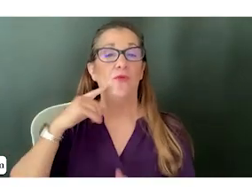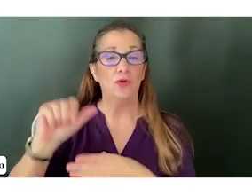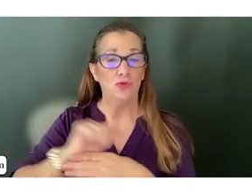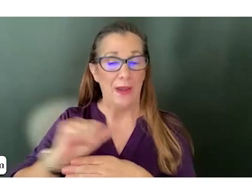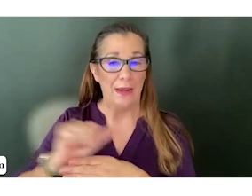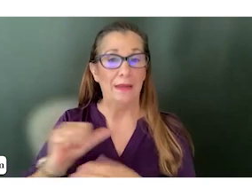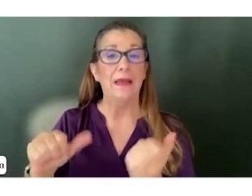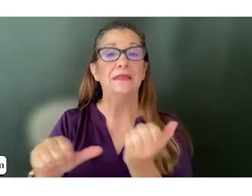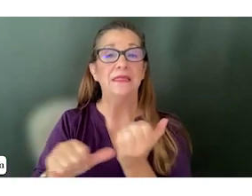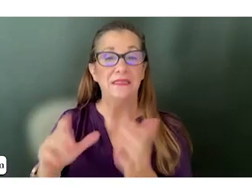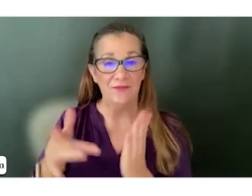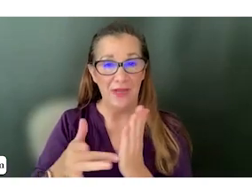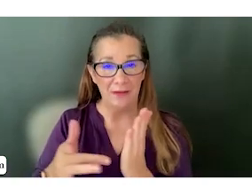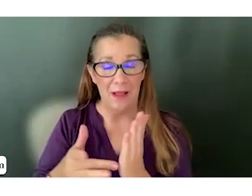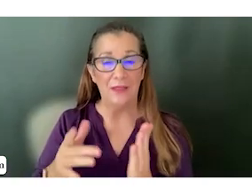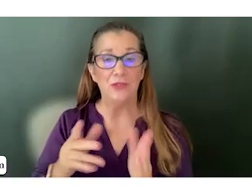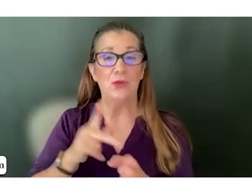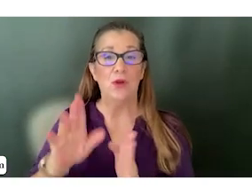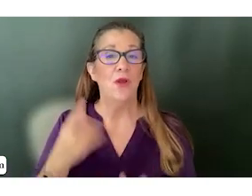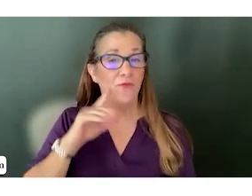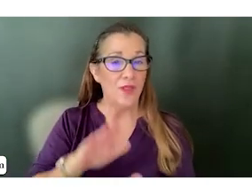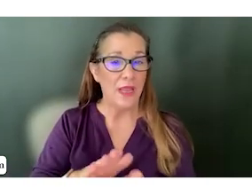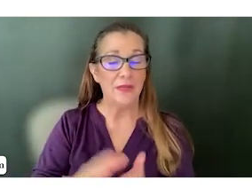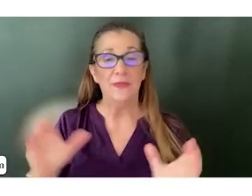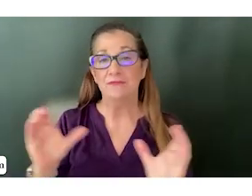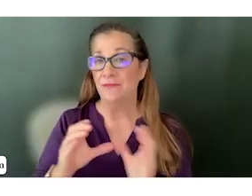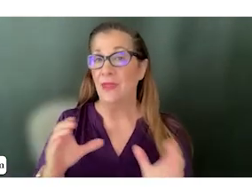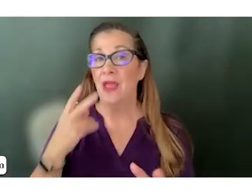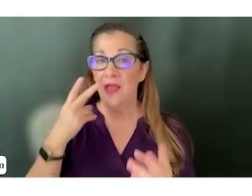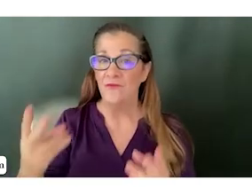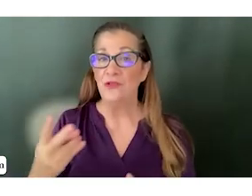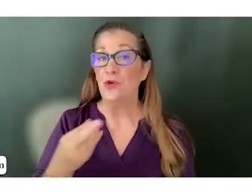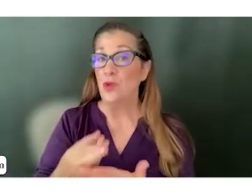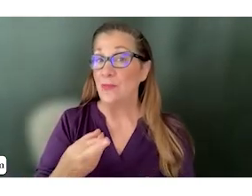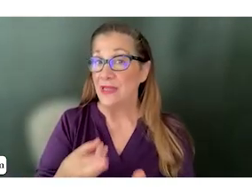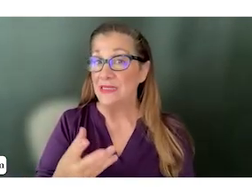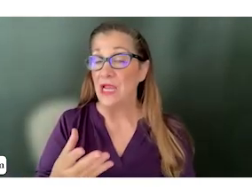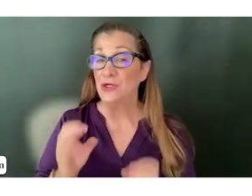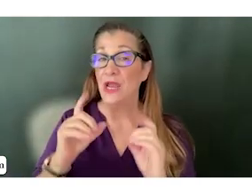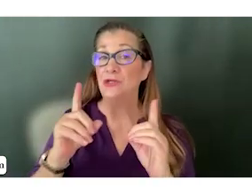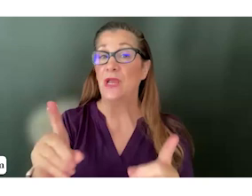professionals for the Academy for Certification of Vision Rehabilitation and Education Professionals,